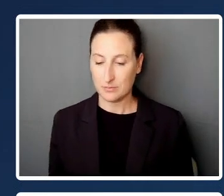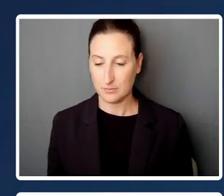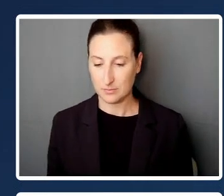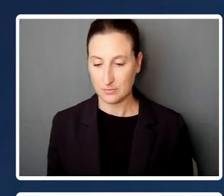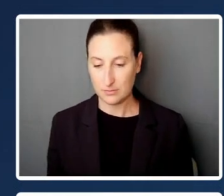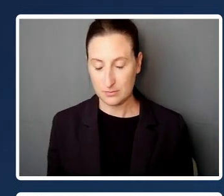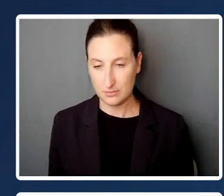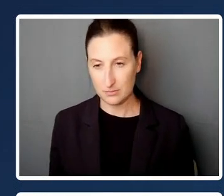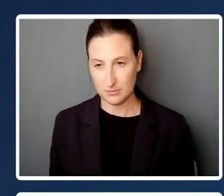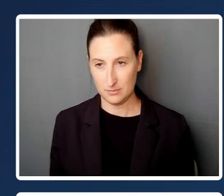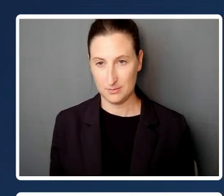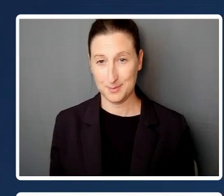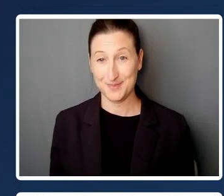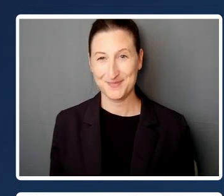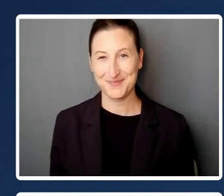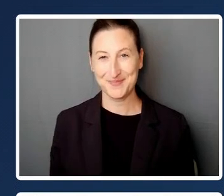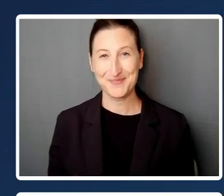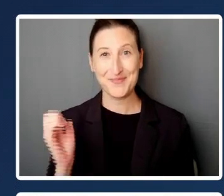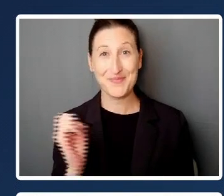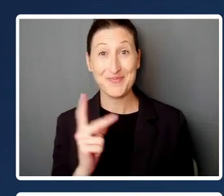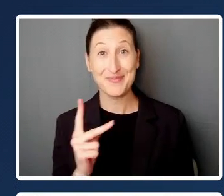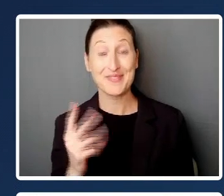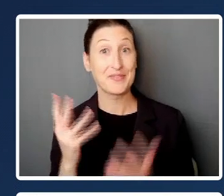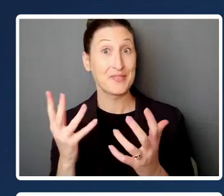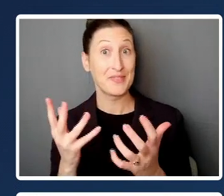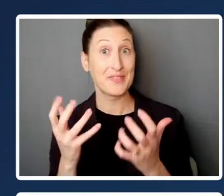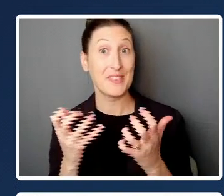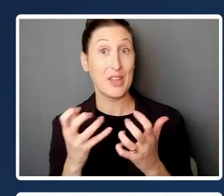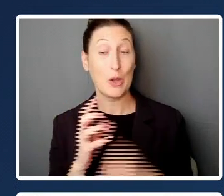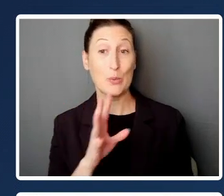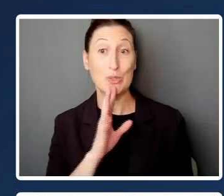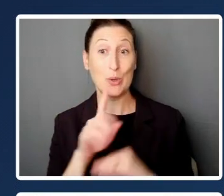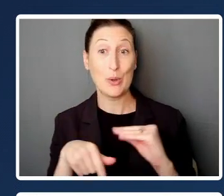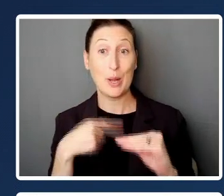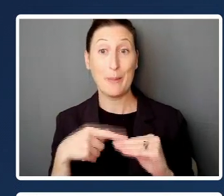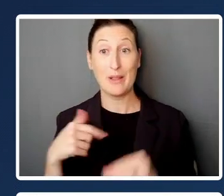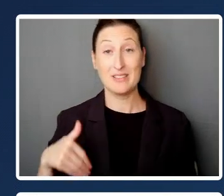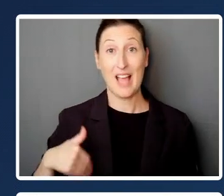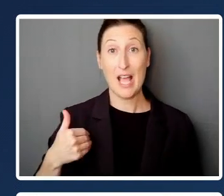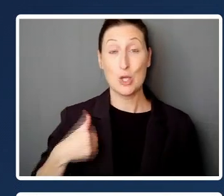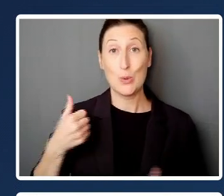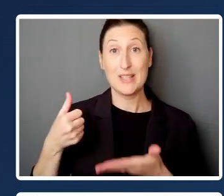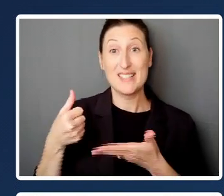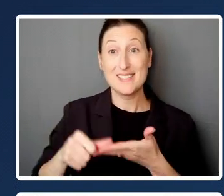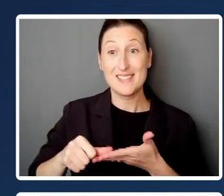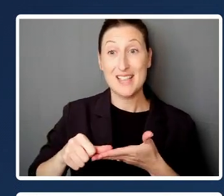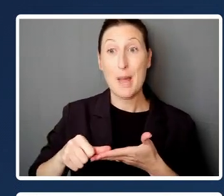Maureen Leary: All right. So, I'd love to tell you about the Youth Stamp Collective, which I ran at the Postal Museum, which we will sometimes